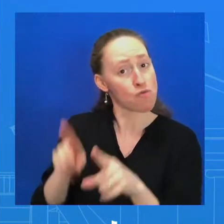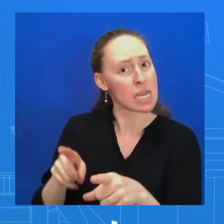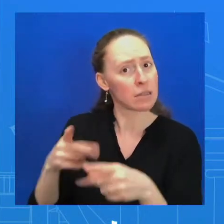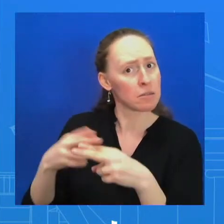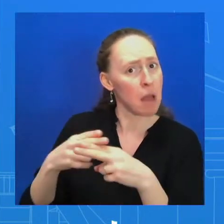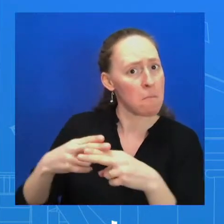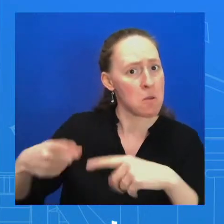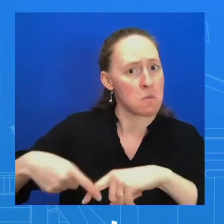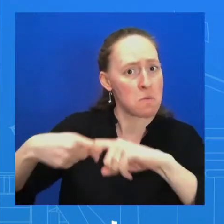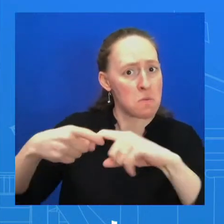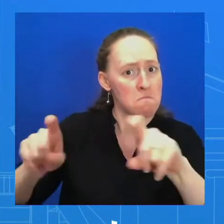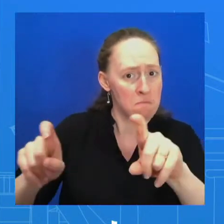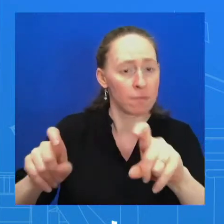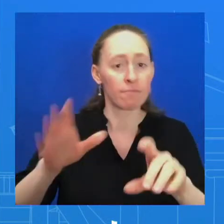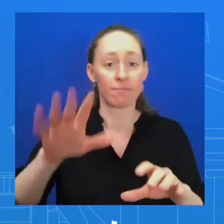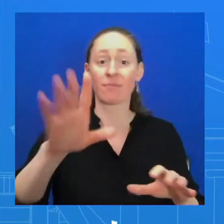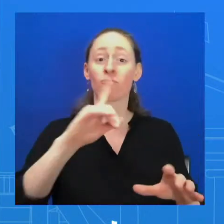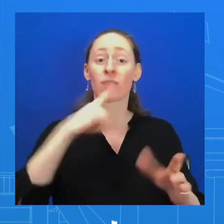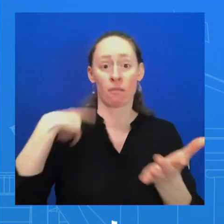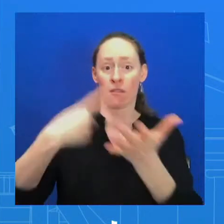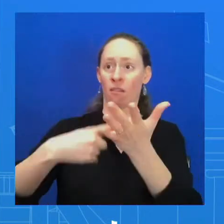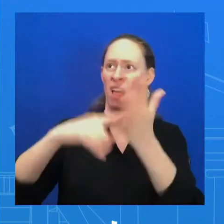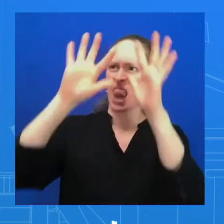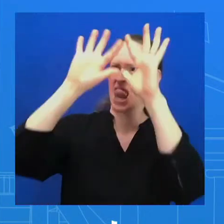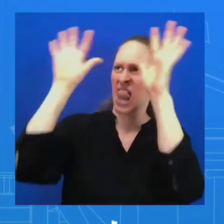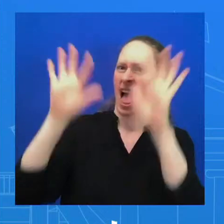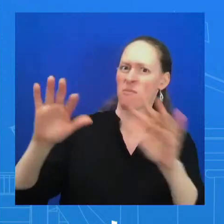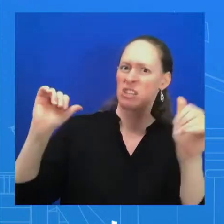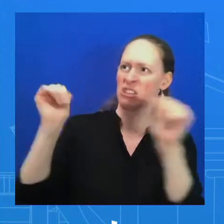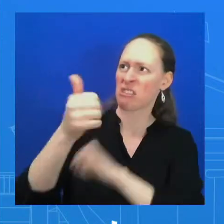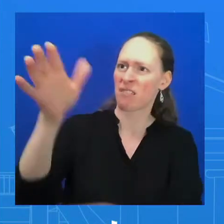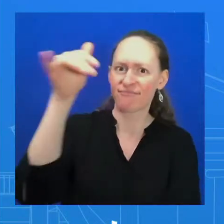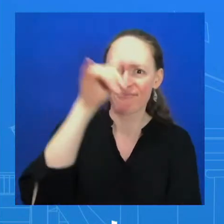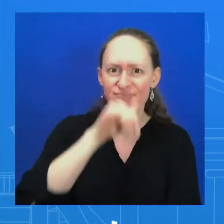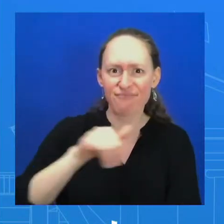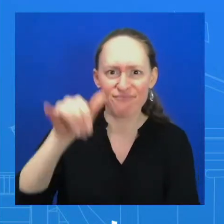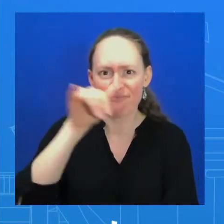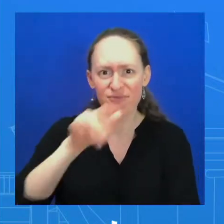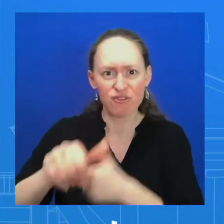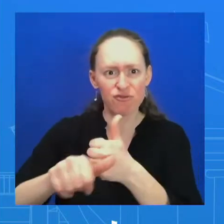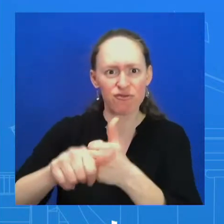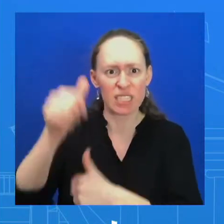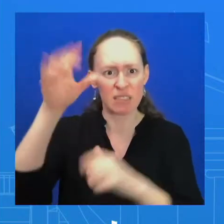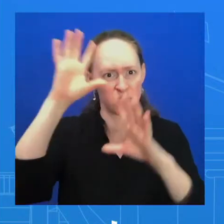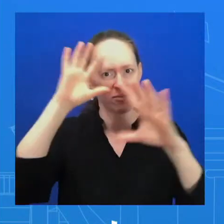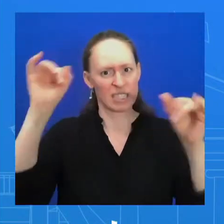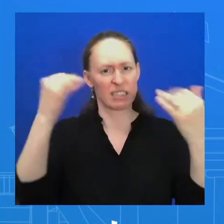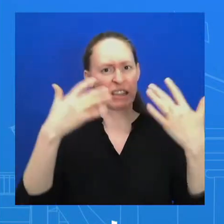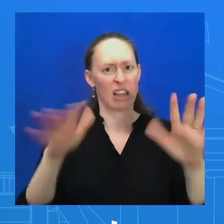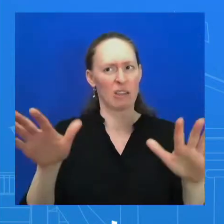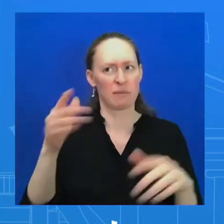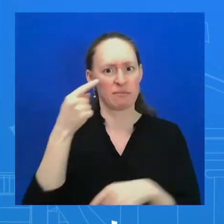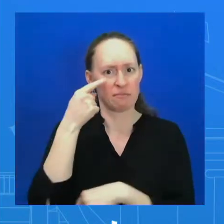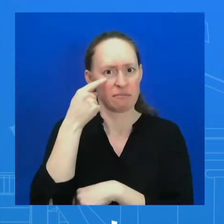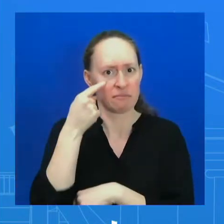this is something that the President has said it is -- it is incredibly important to deal with this emergency.